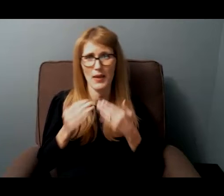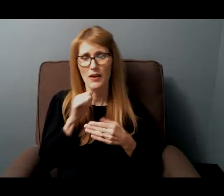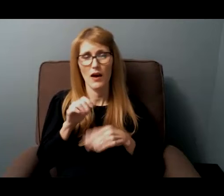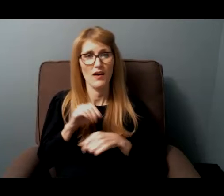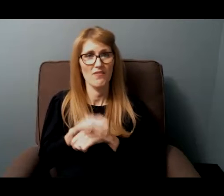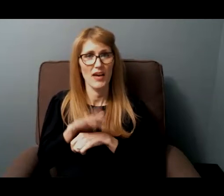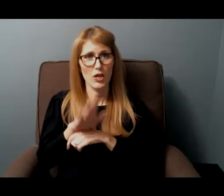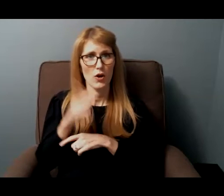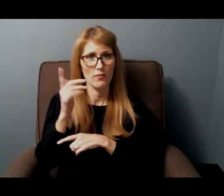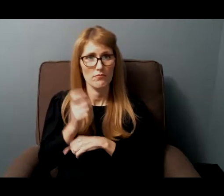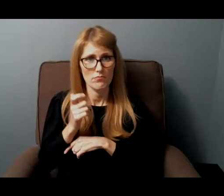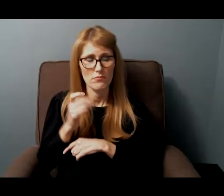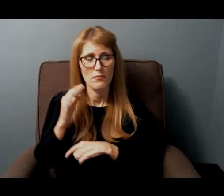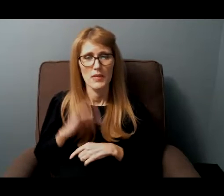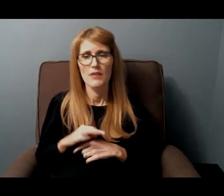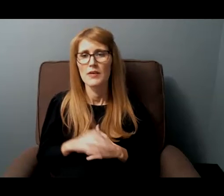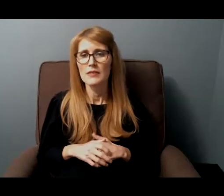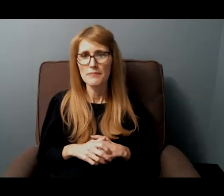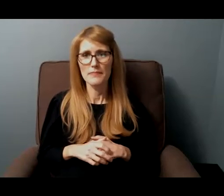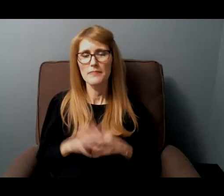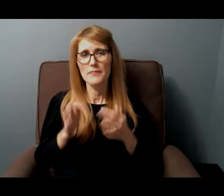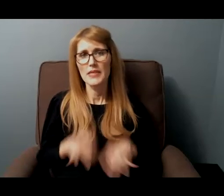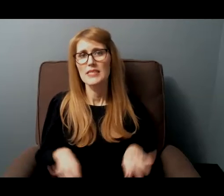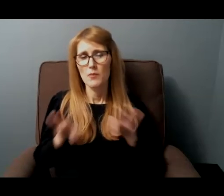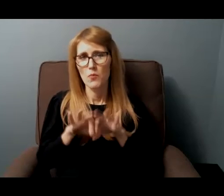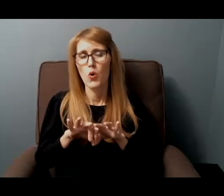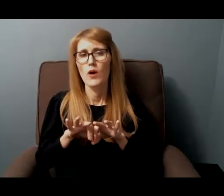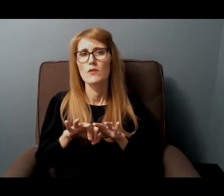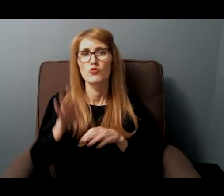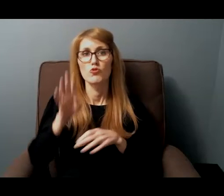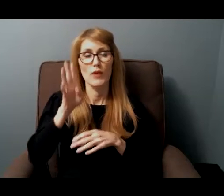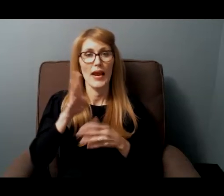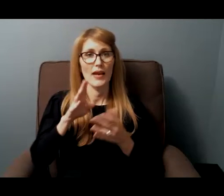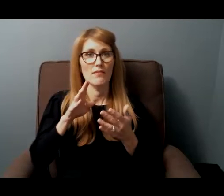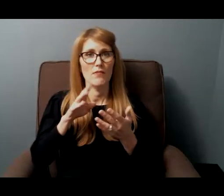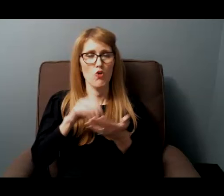Incredibly important to create a record. Keep records of actual business revenue,